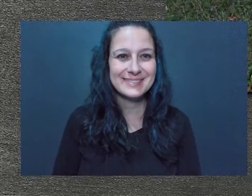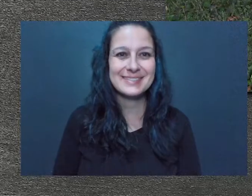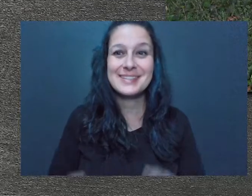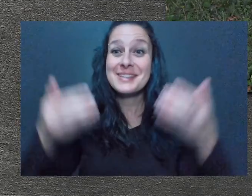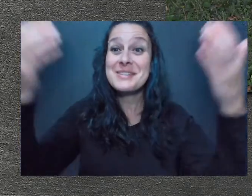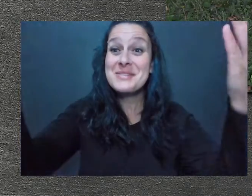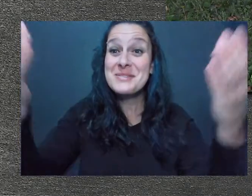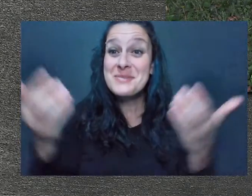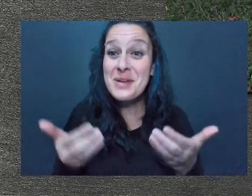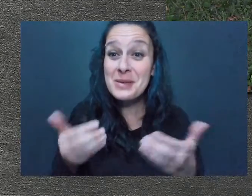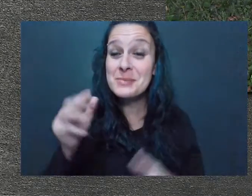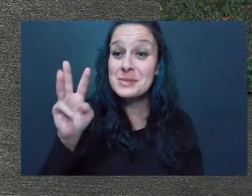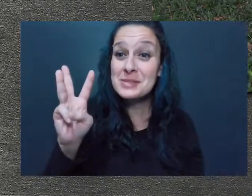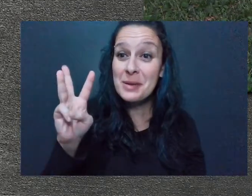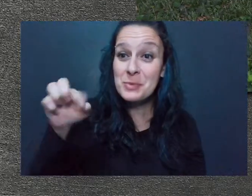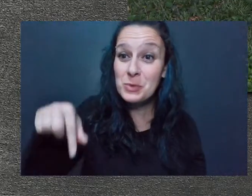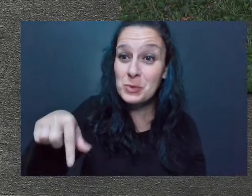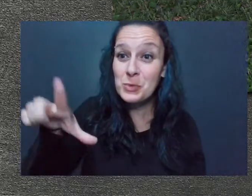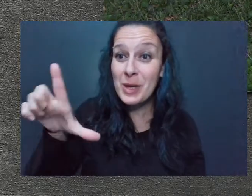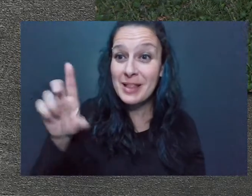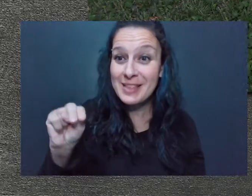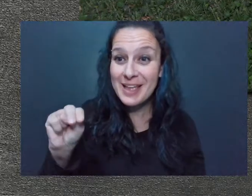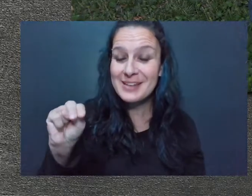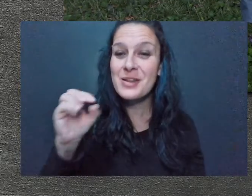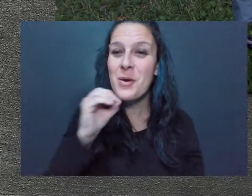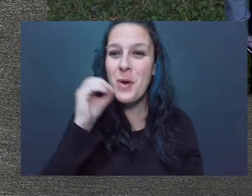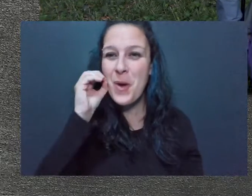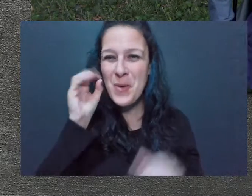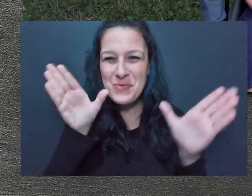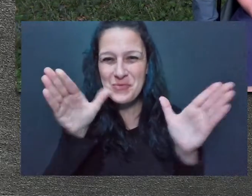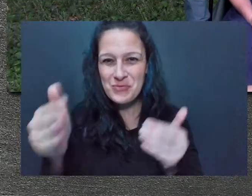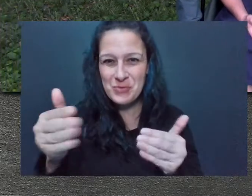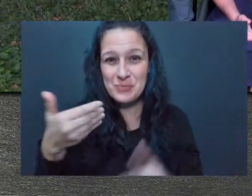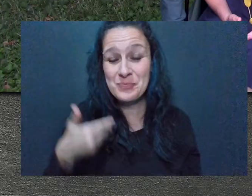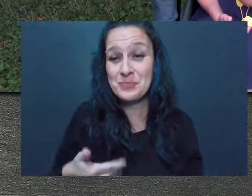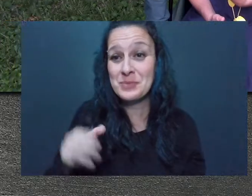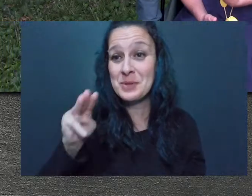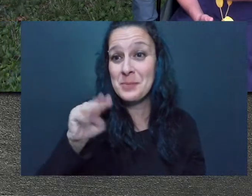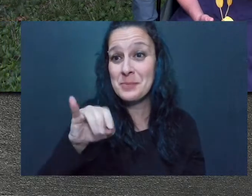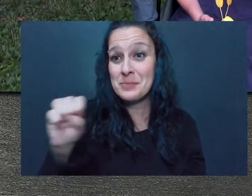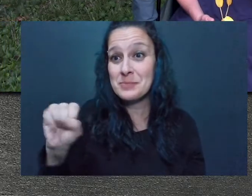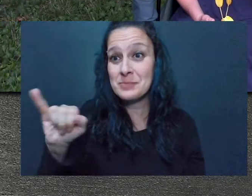Welcome to "WQLN Homeroom". I'm Miss Julie.